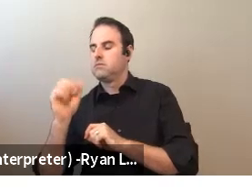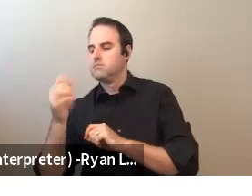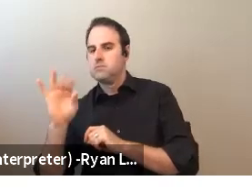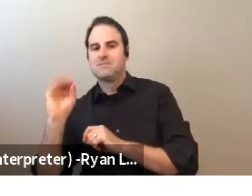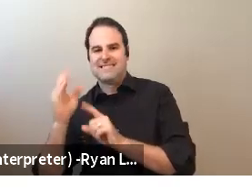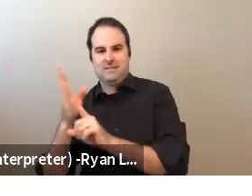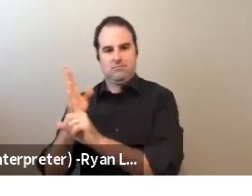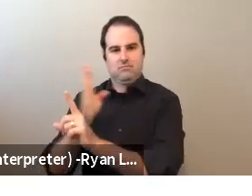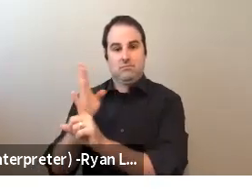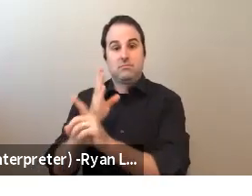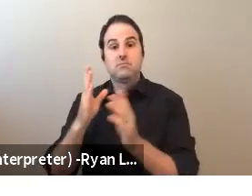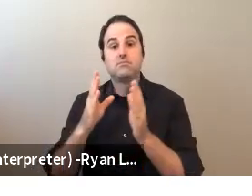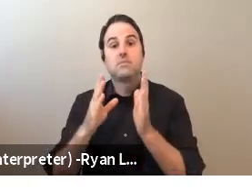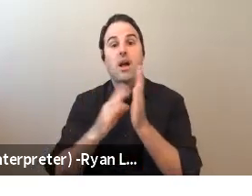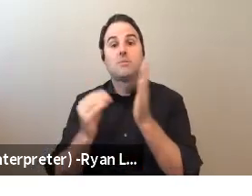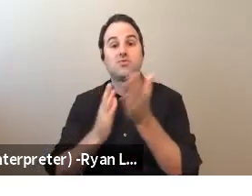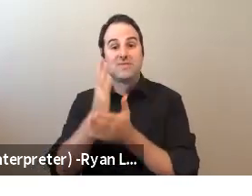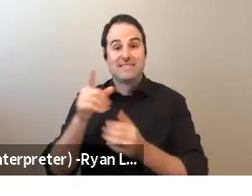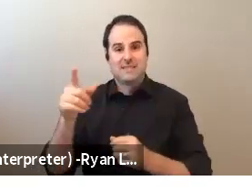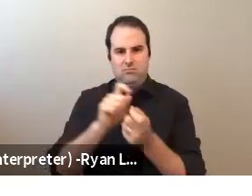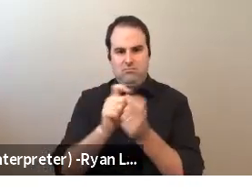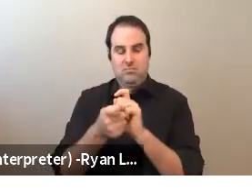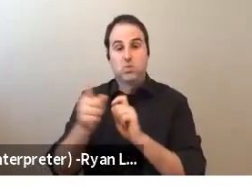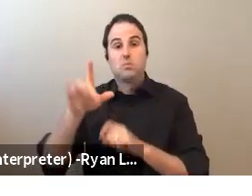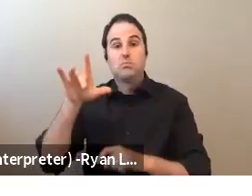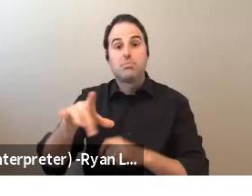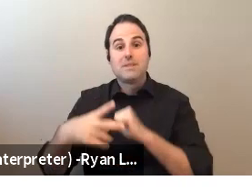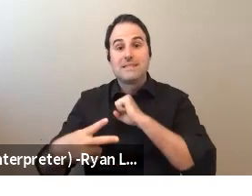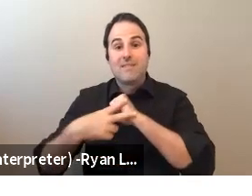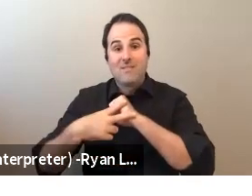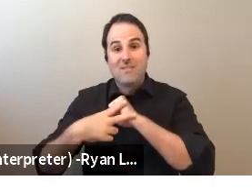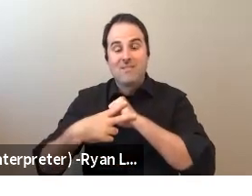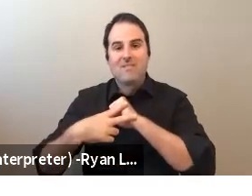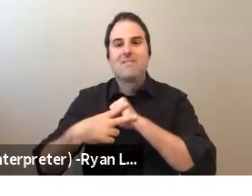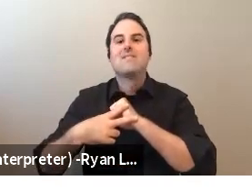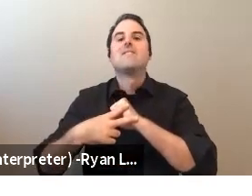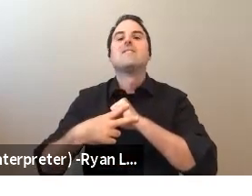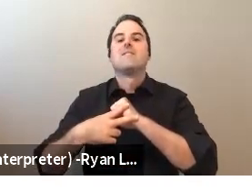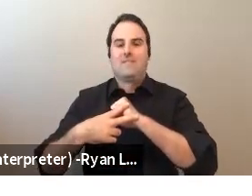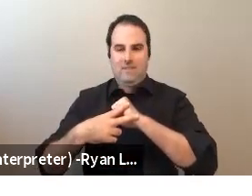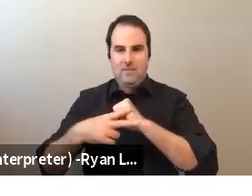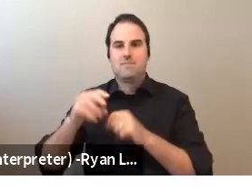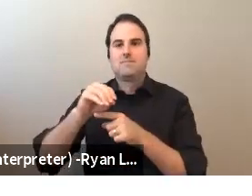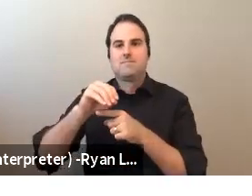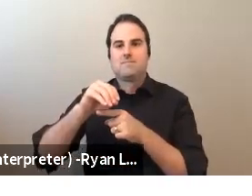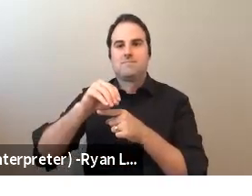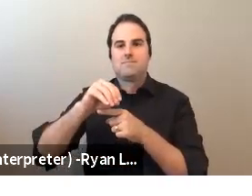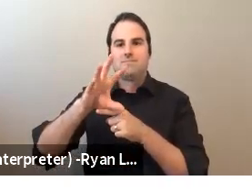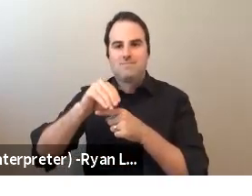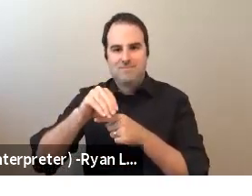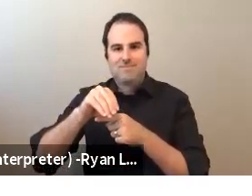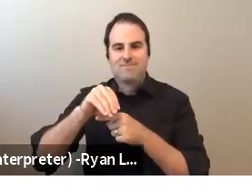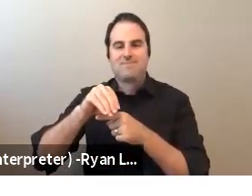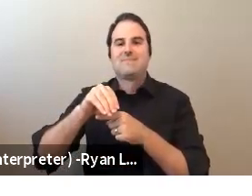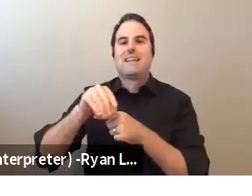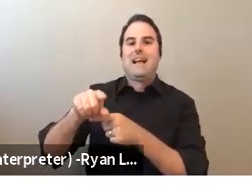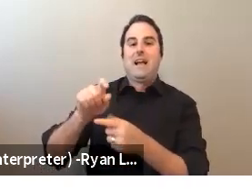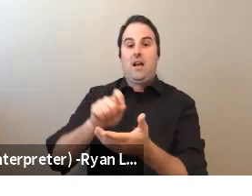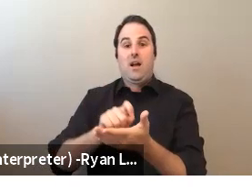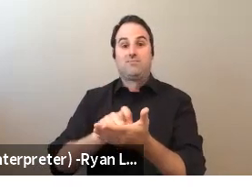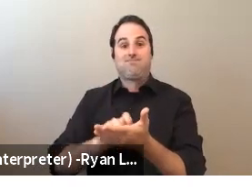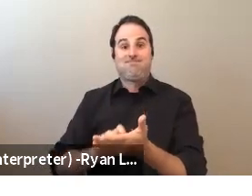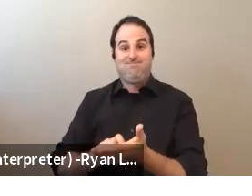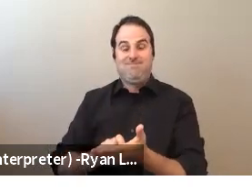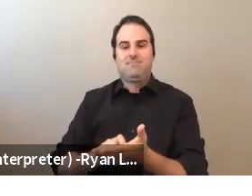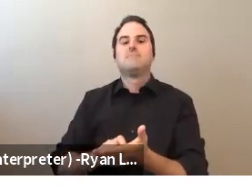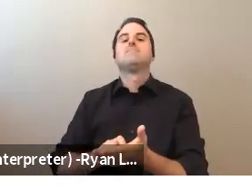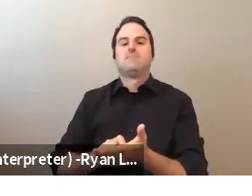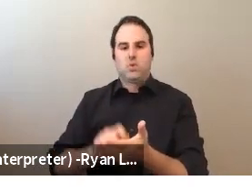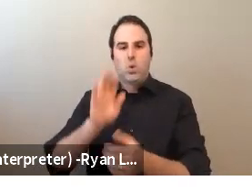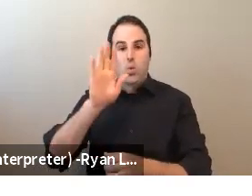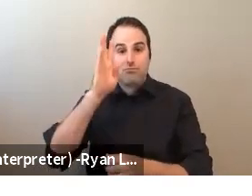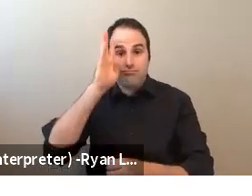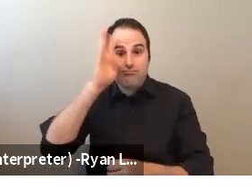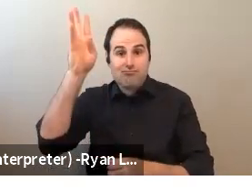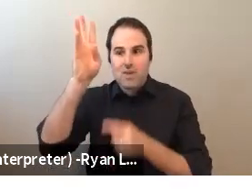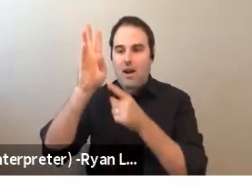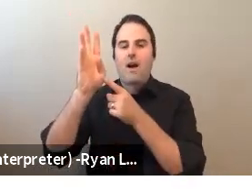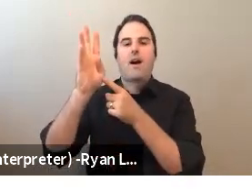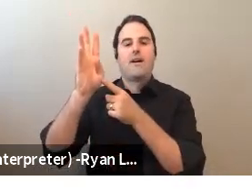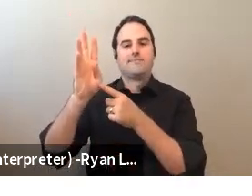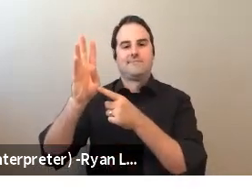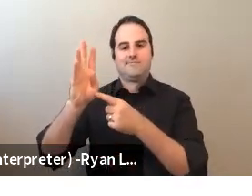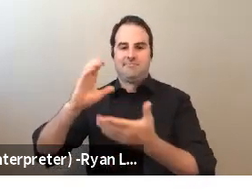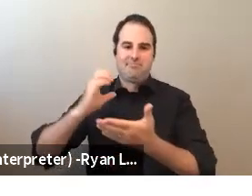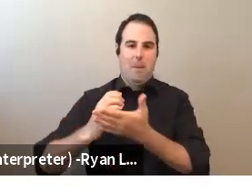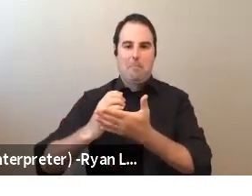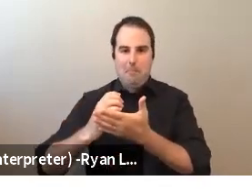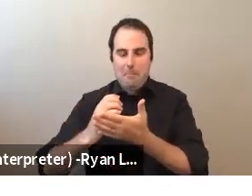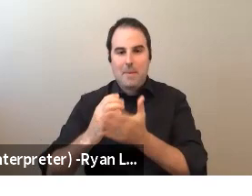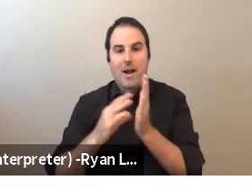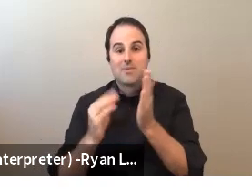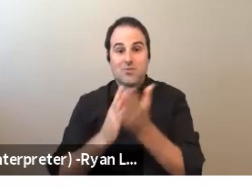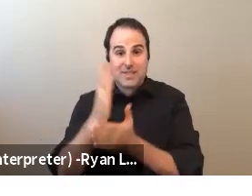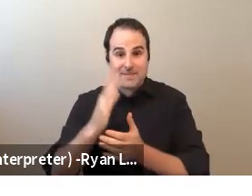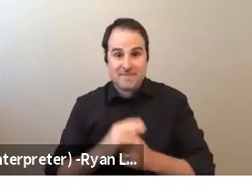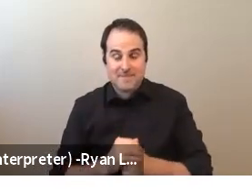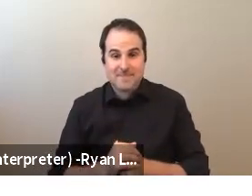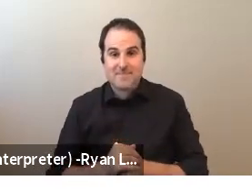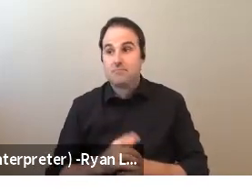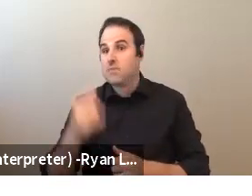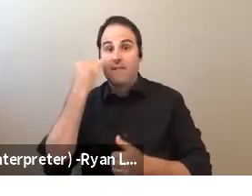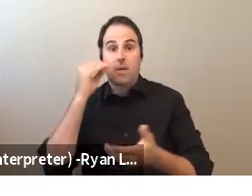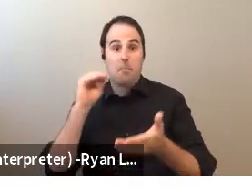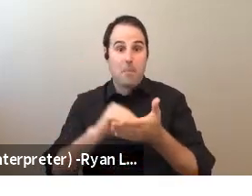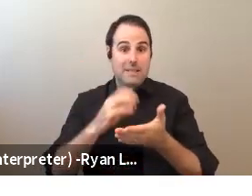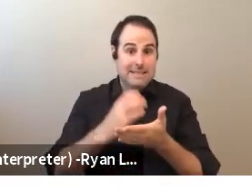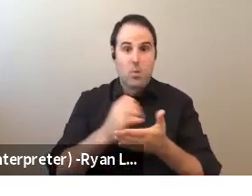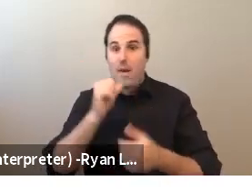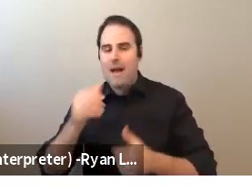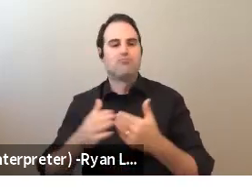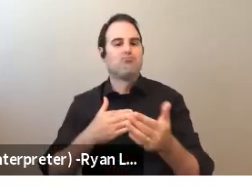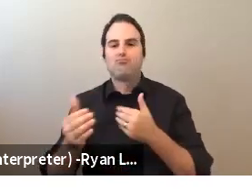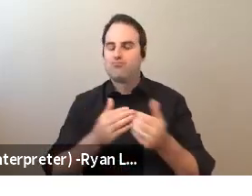The moment you hit save and that research paper. The second to shutter snaps closed instant you lift your pen from that cocktail napkin doodle your creation is copyrighted by the big C makes a cameo or not. So suddenly, there's no quick way of knowing whether something's owned or not.